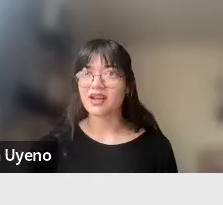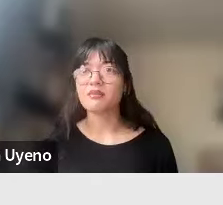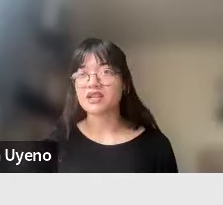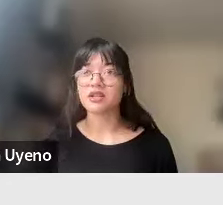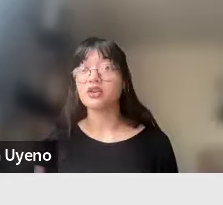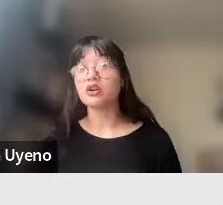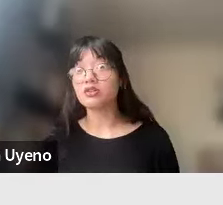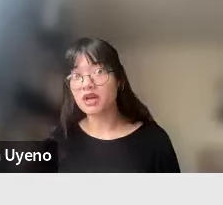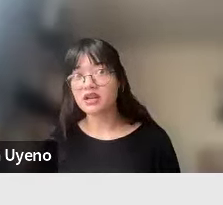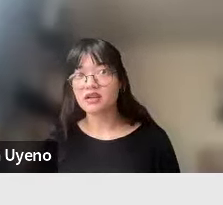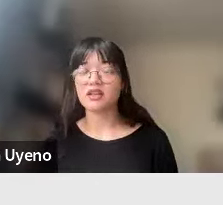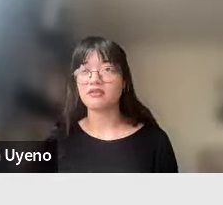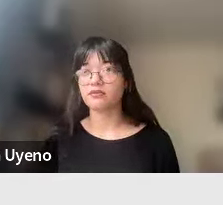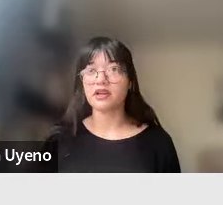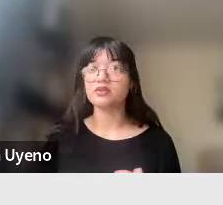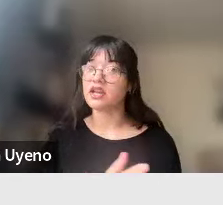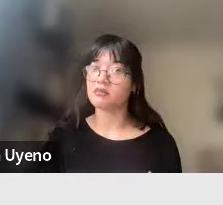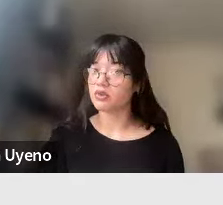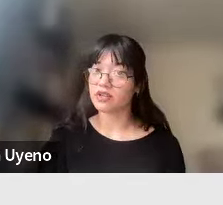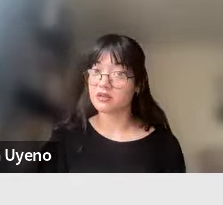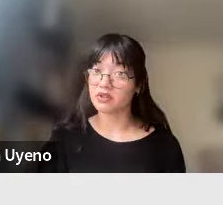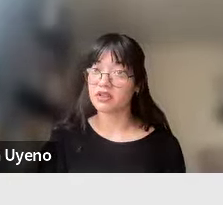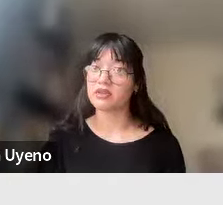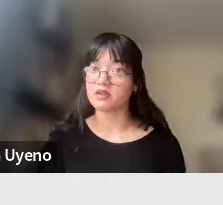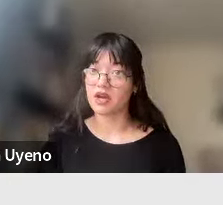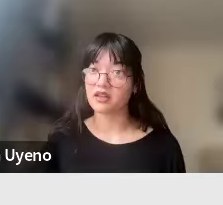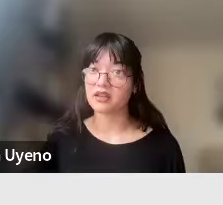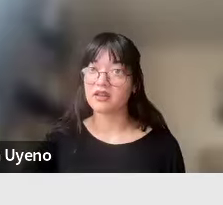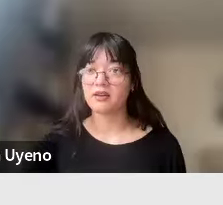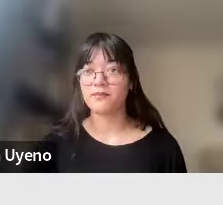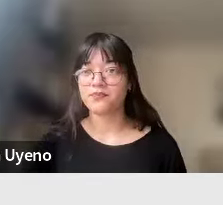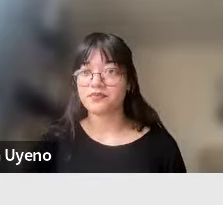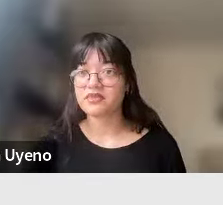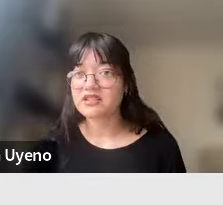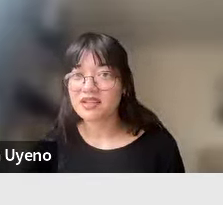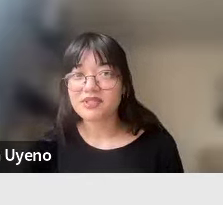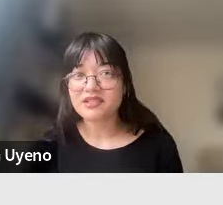that I imagine I could have been if I had more flexible with this path. Next slide.